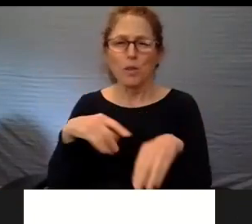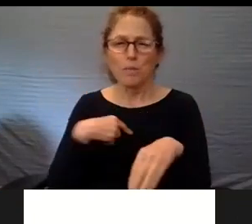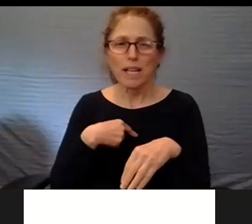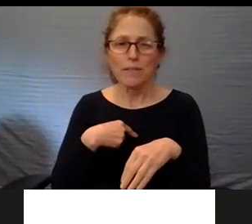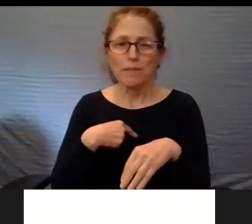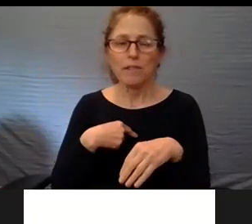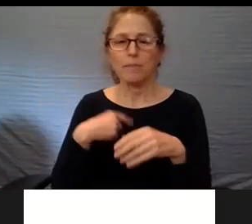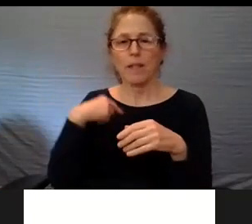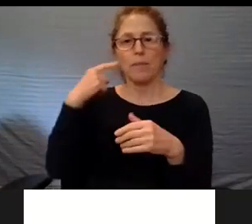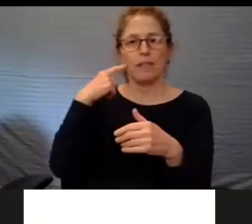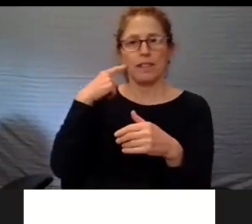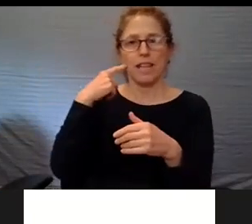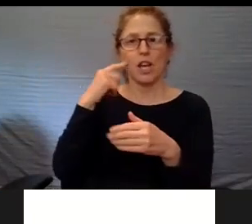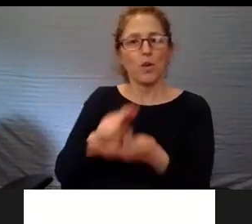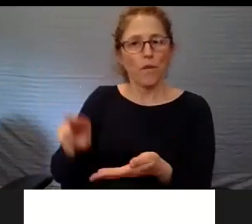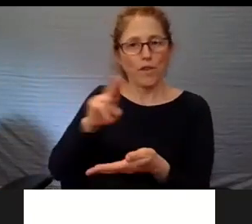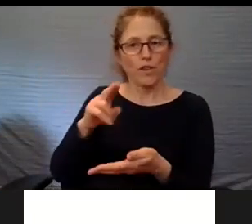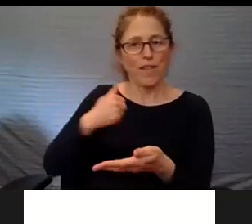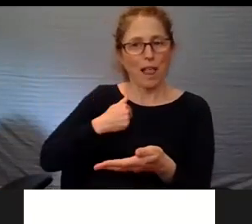I believe the University of Alabama.